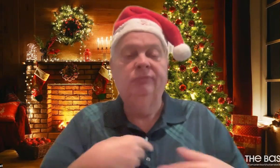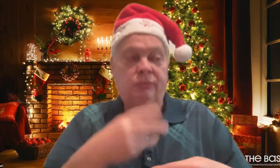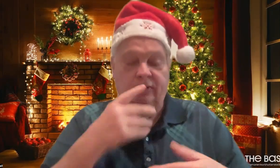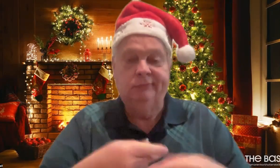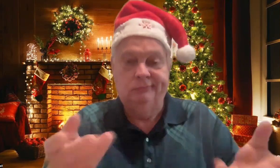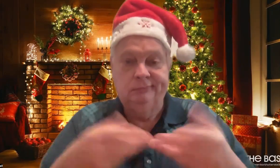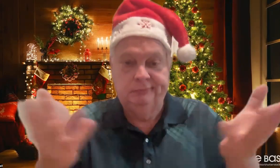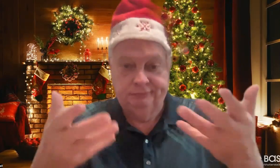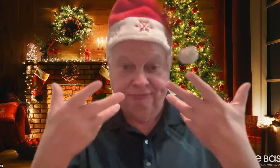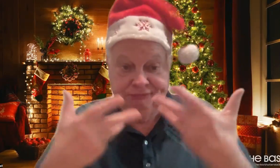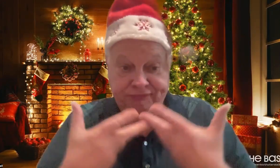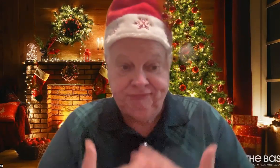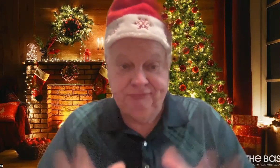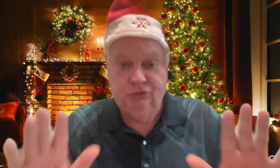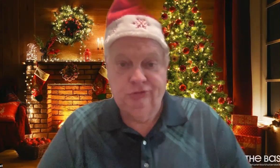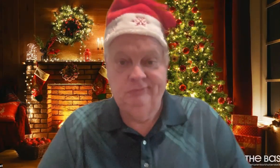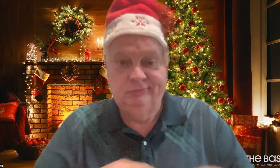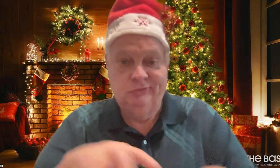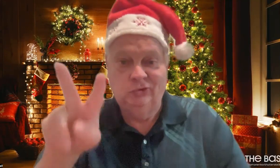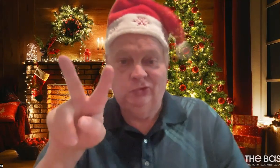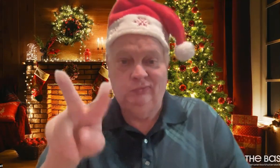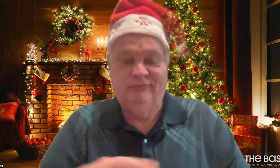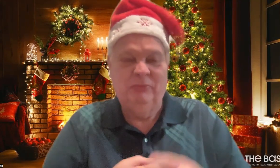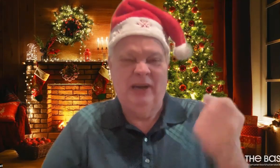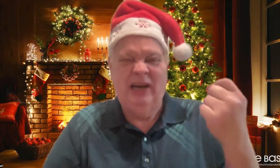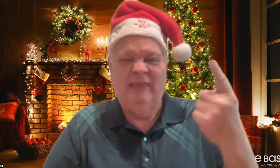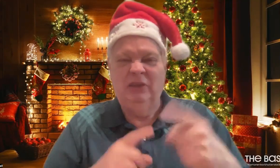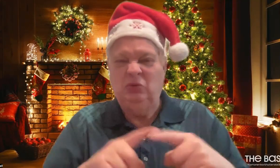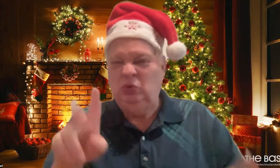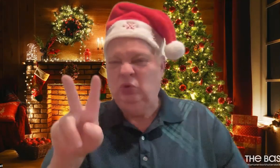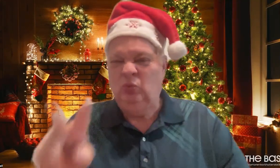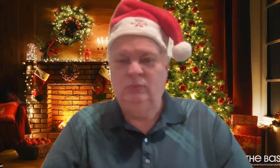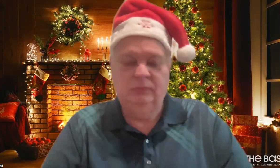And we will give that out when we are finished at 2pm. The event is 11am-2pm.